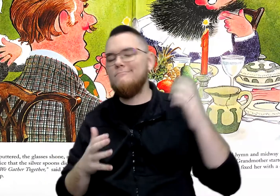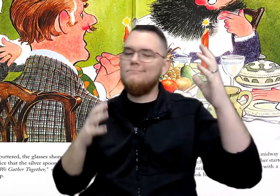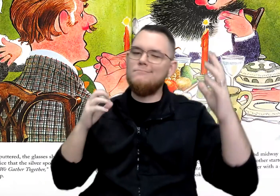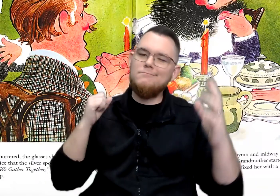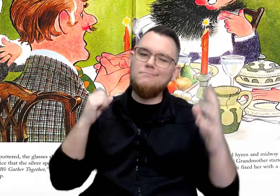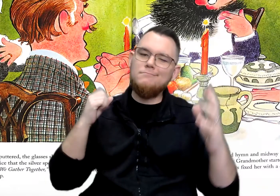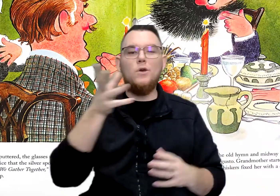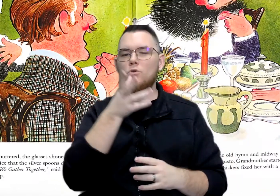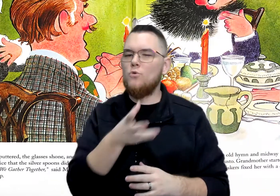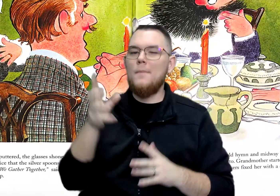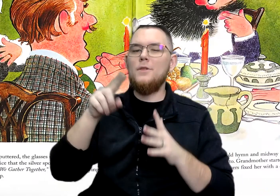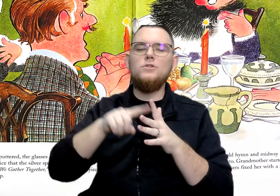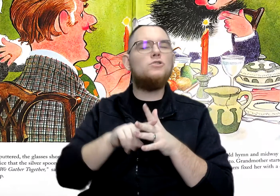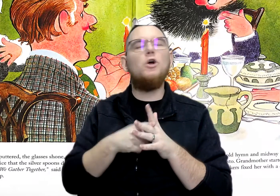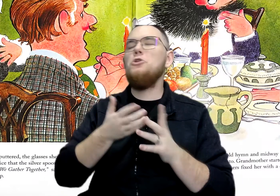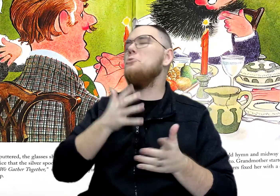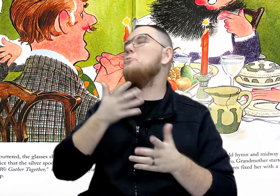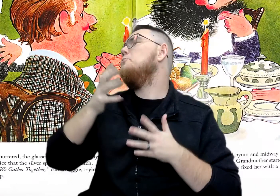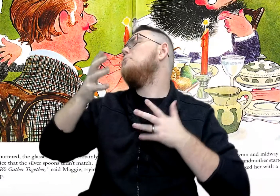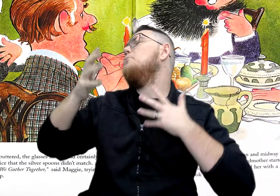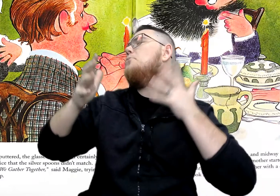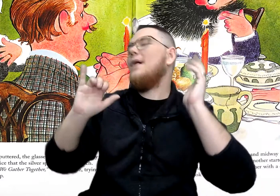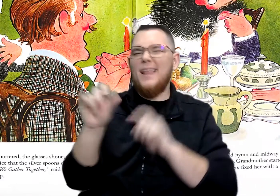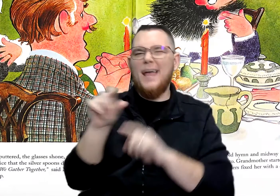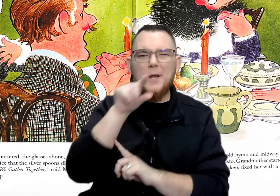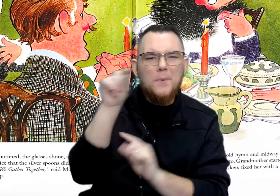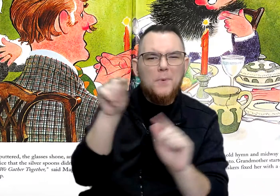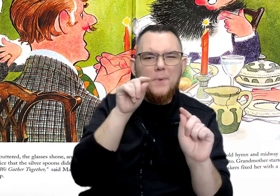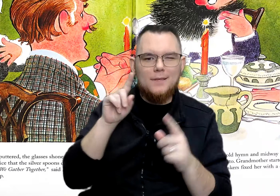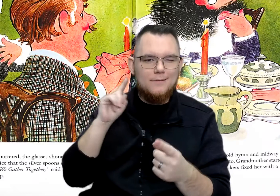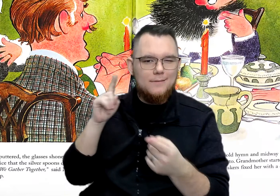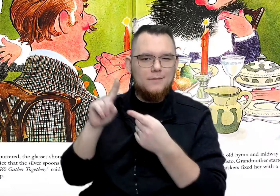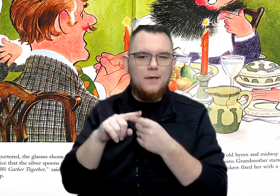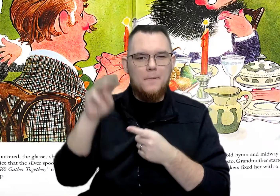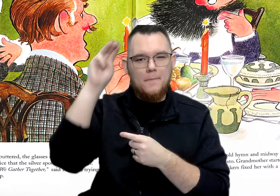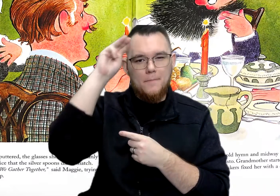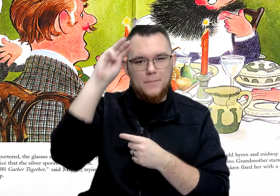Grandmother started to trill like a bird, until Mr. Whiskers fixed her with a quizzical